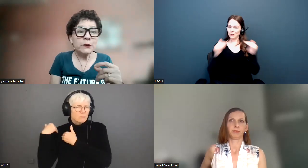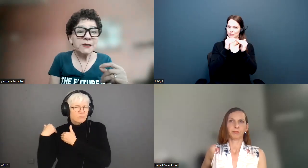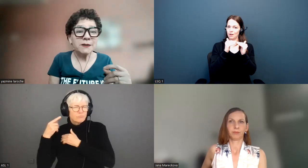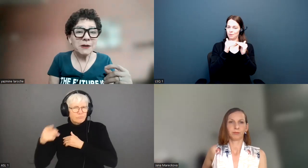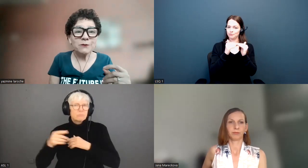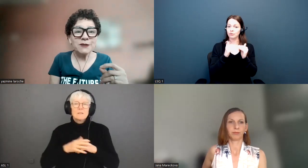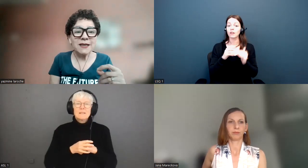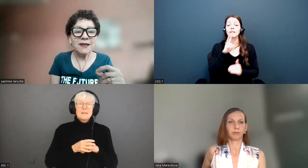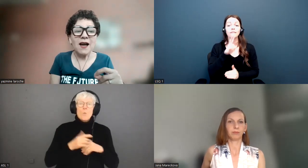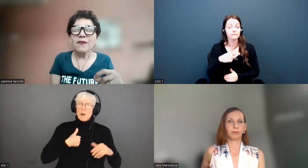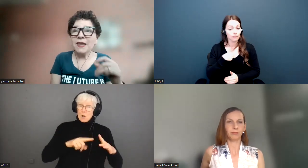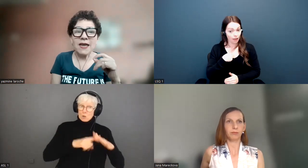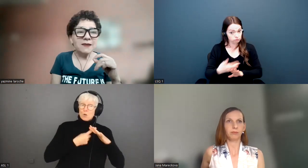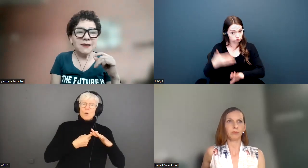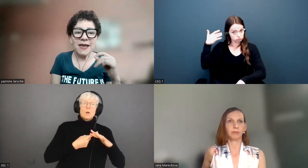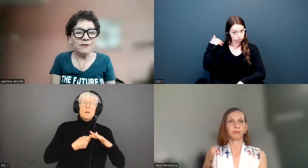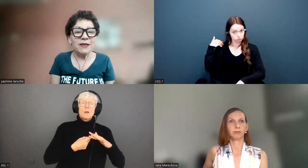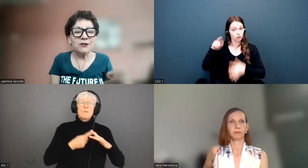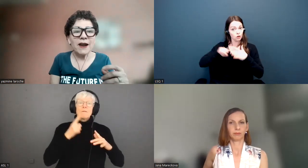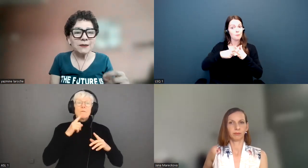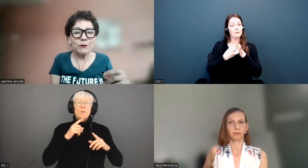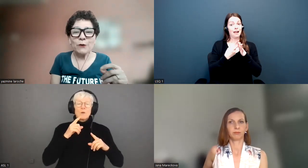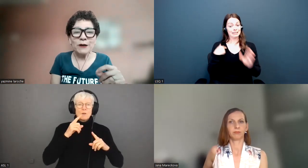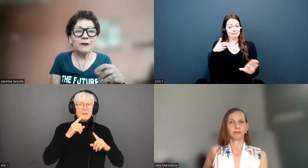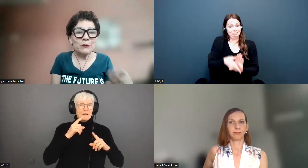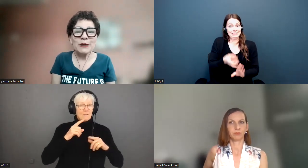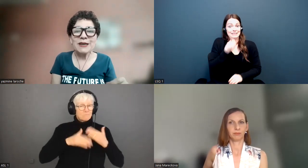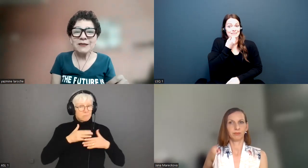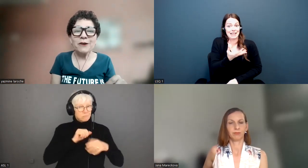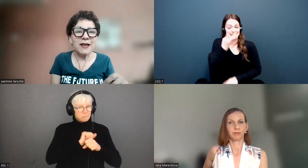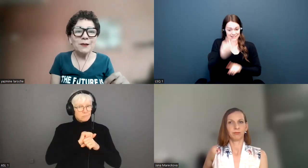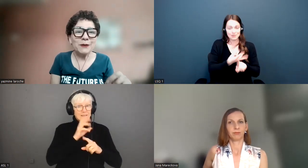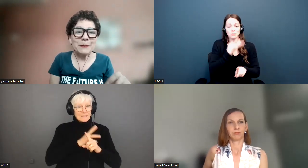first six months we're done the the head of HR asked me if I wanted to go work in HR and